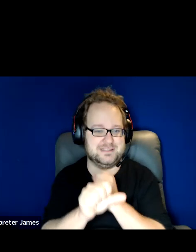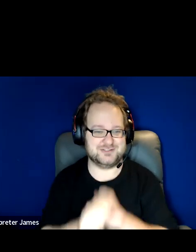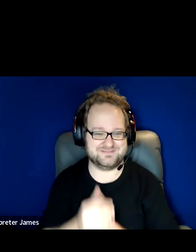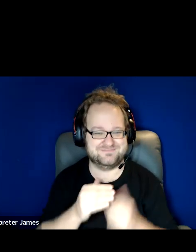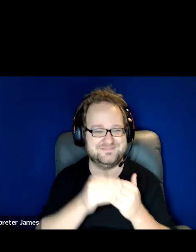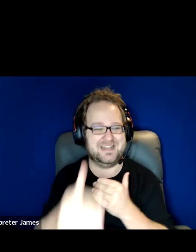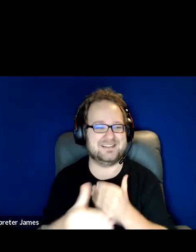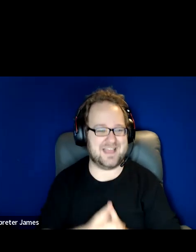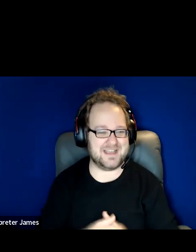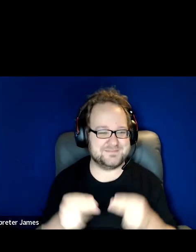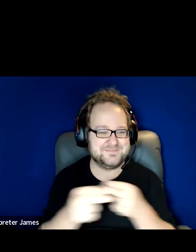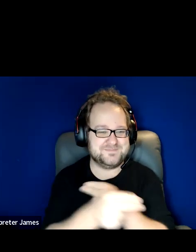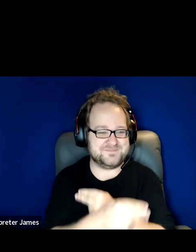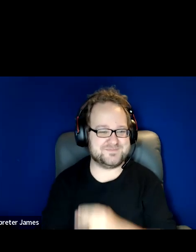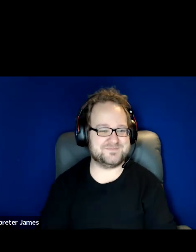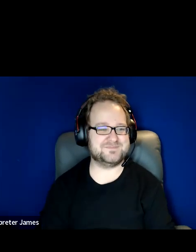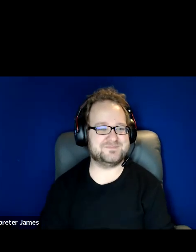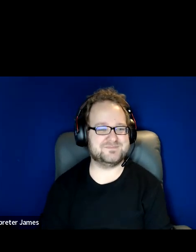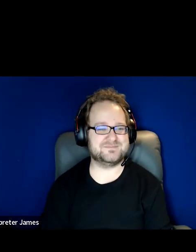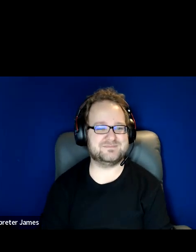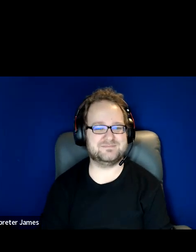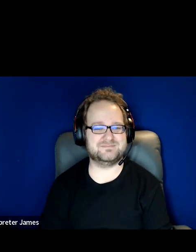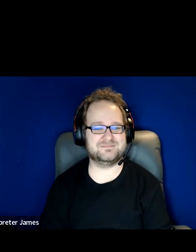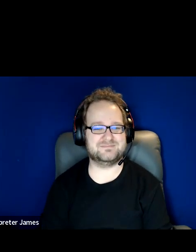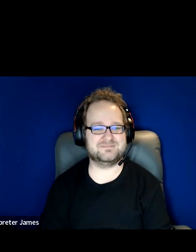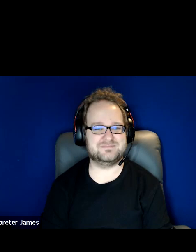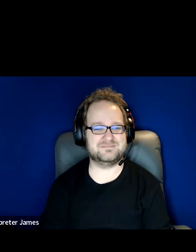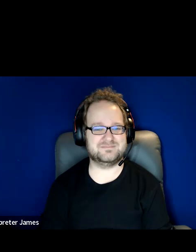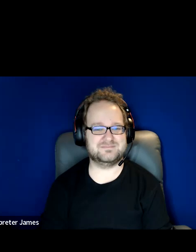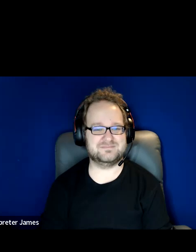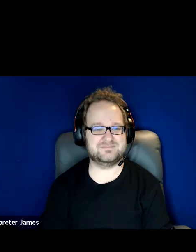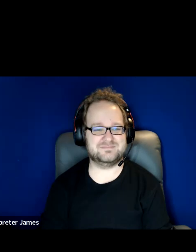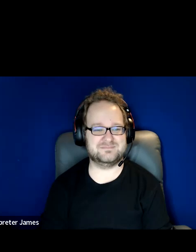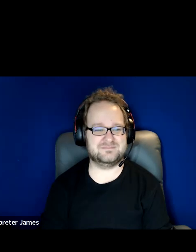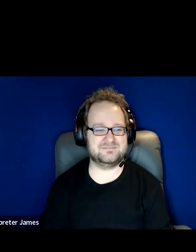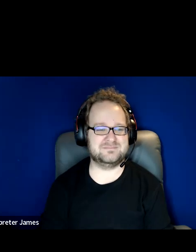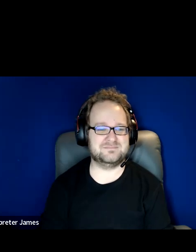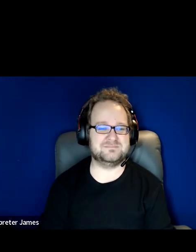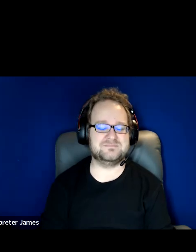So first I'm going to start with some updates on these